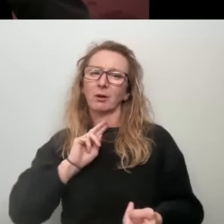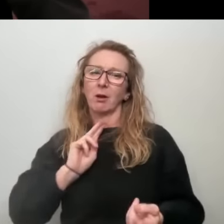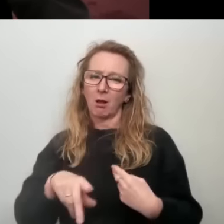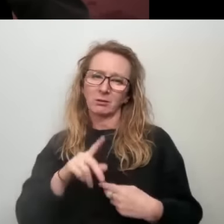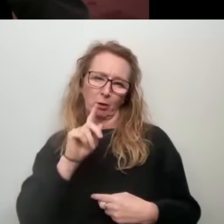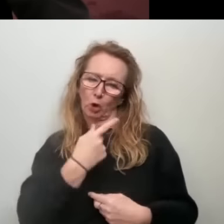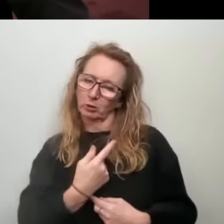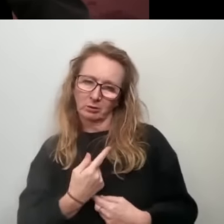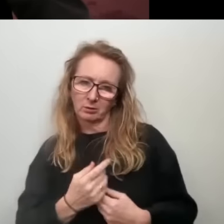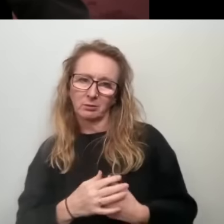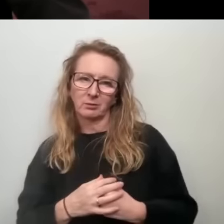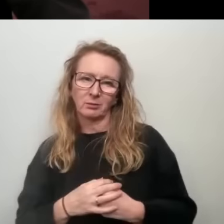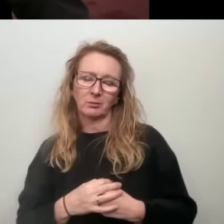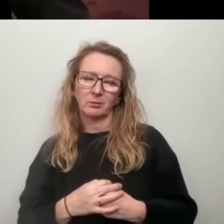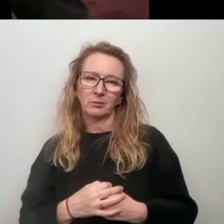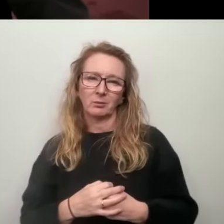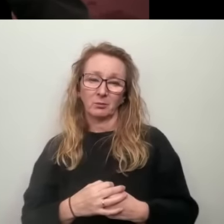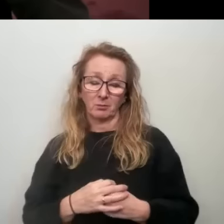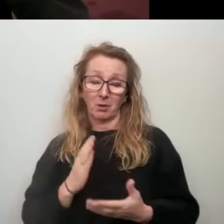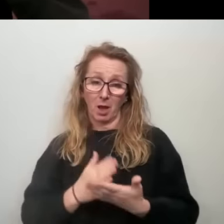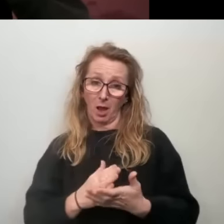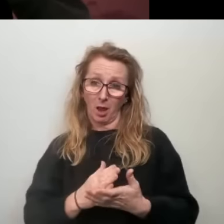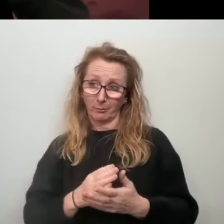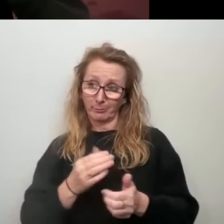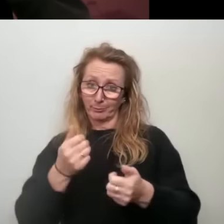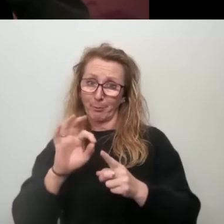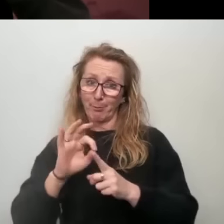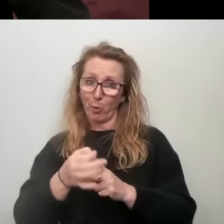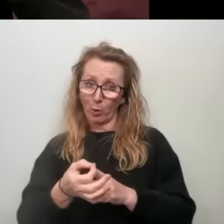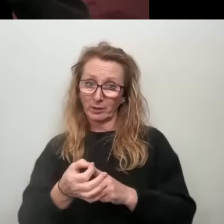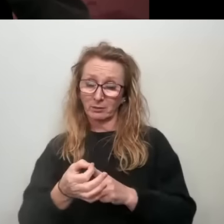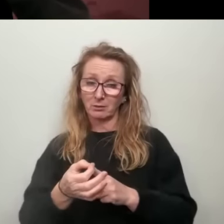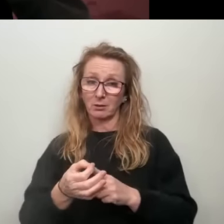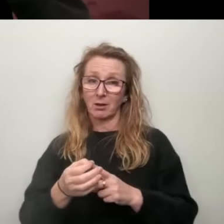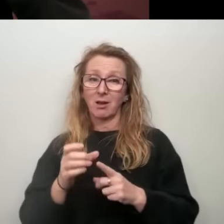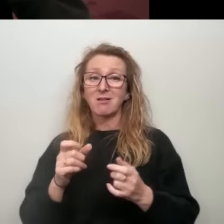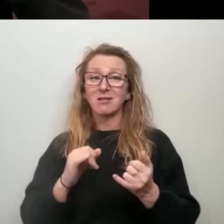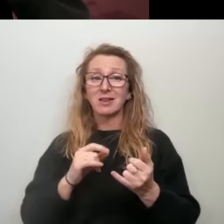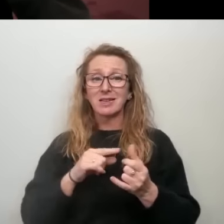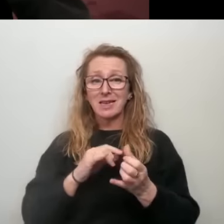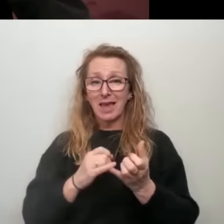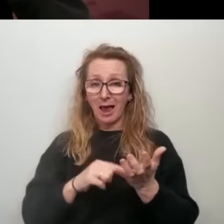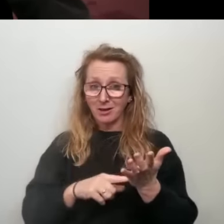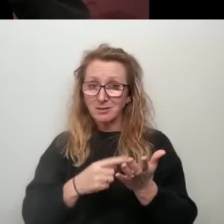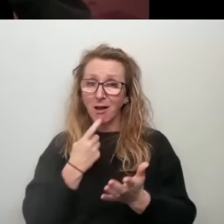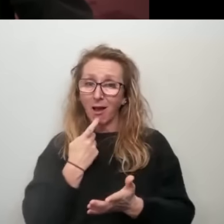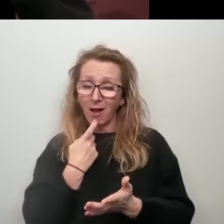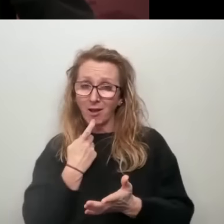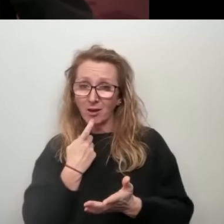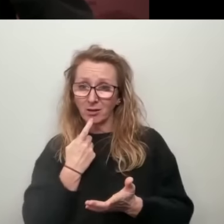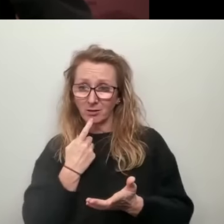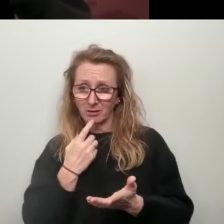but there's a very good point made there that cast iron has certain properties,